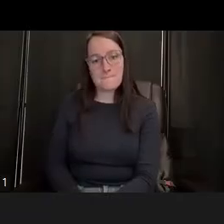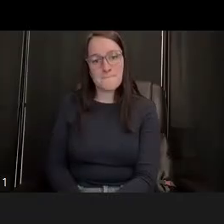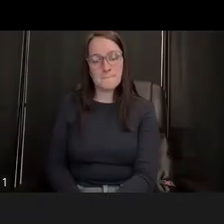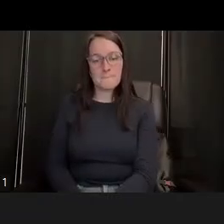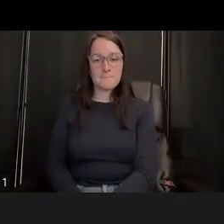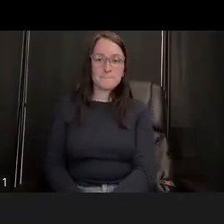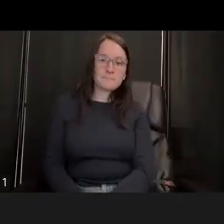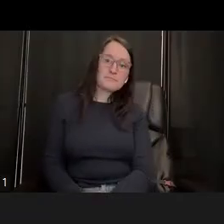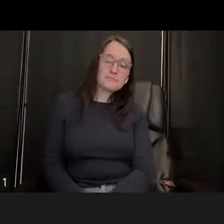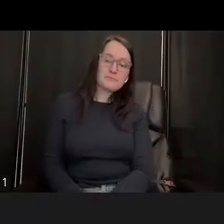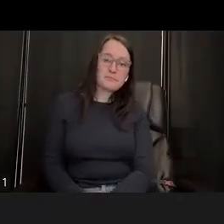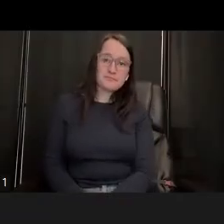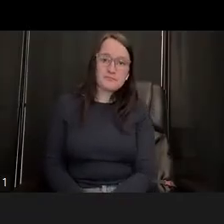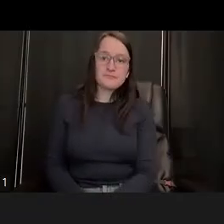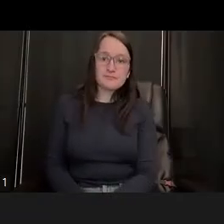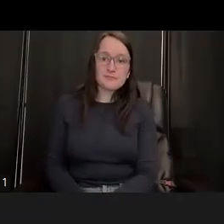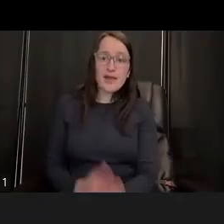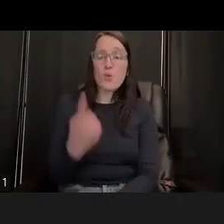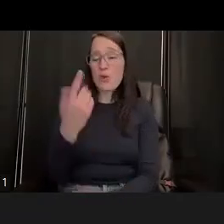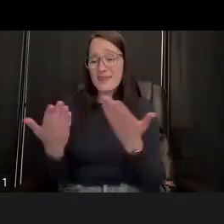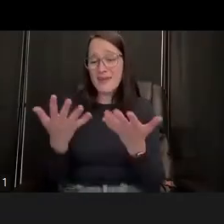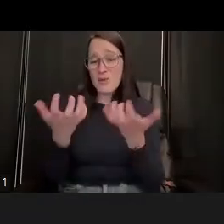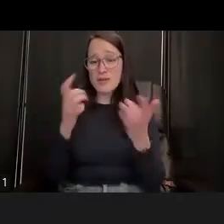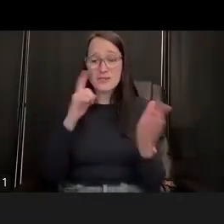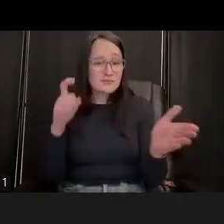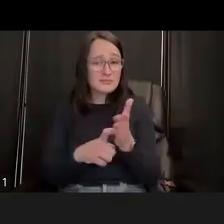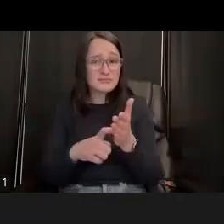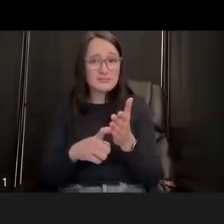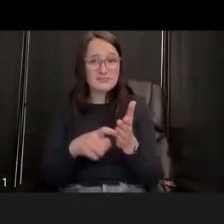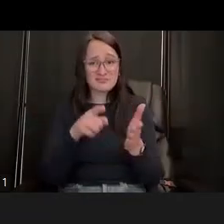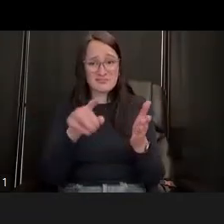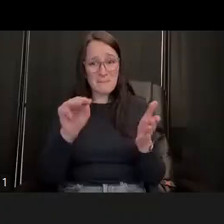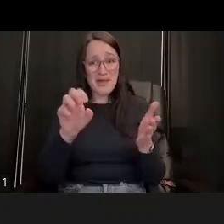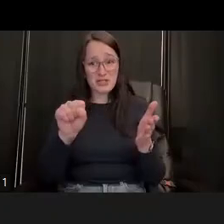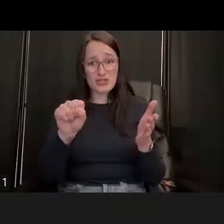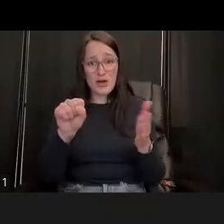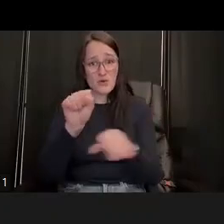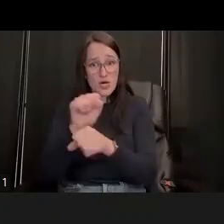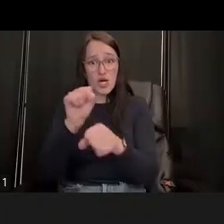variety of jobs that people are doing uh with at Microsoft locations. And it has to do with the